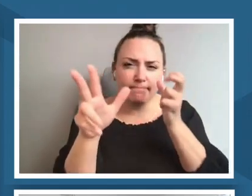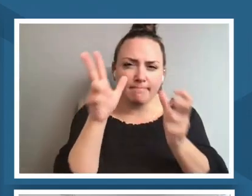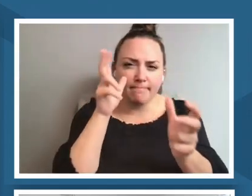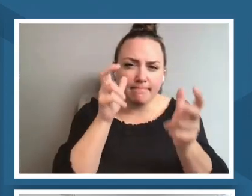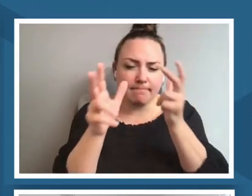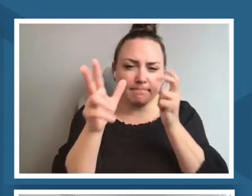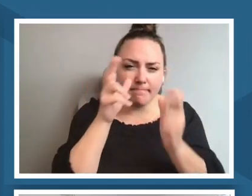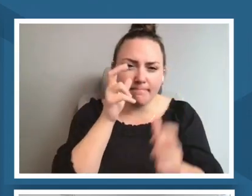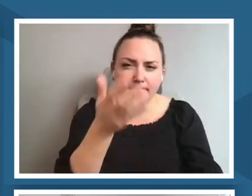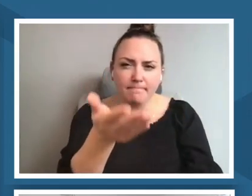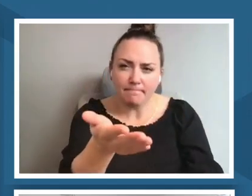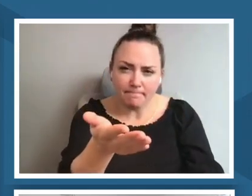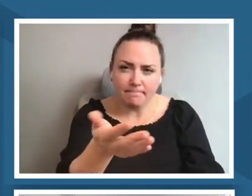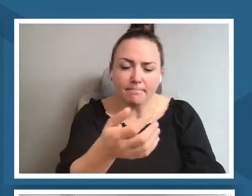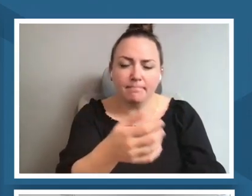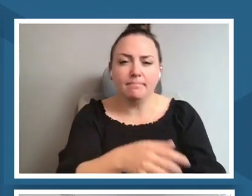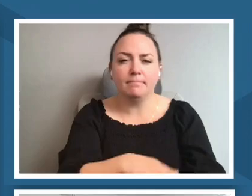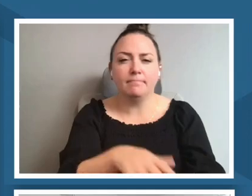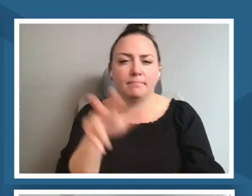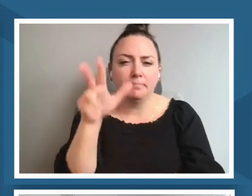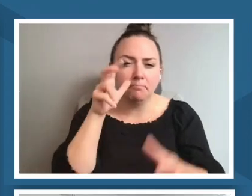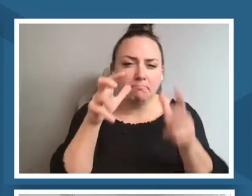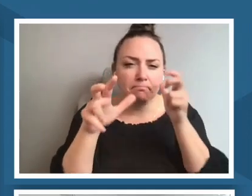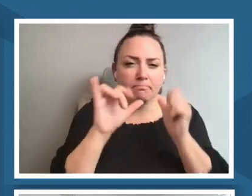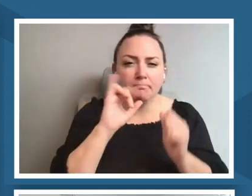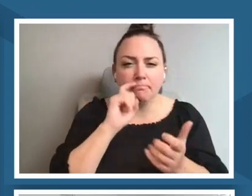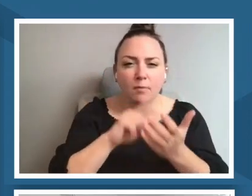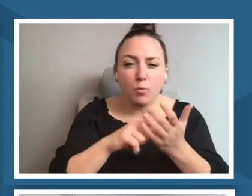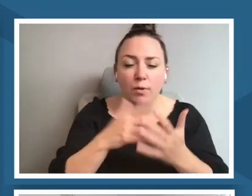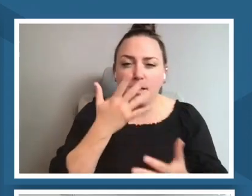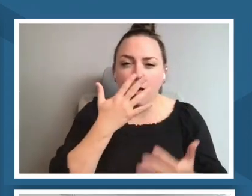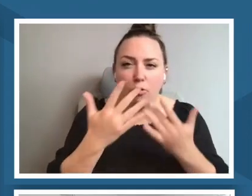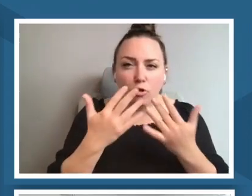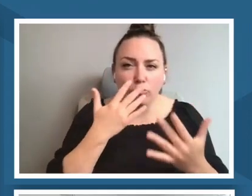take in the colors that you see